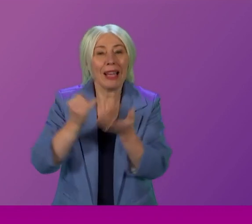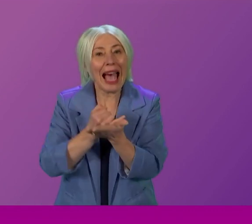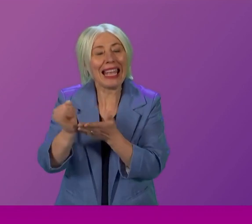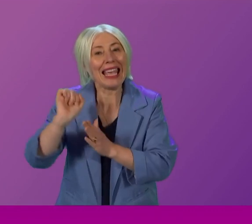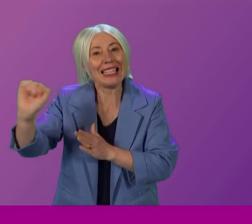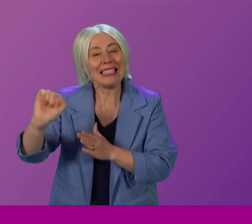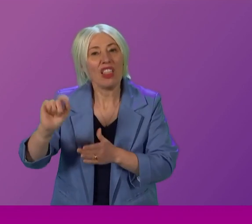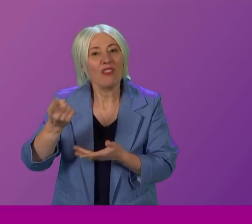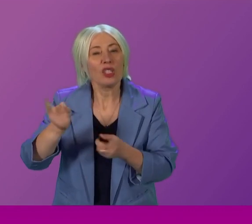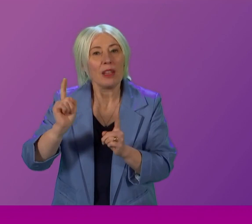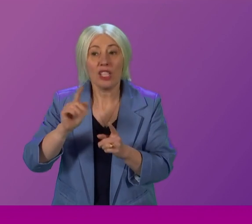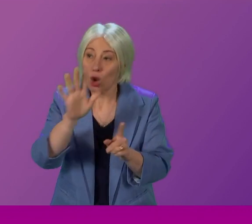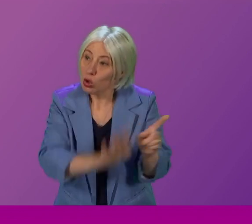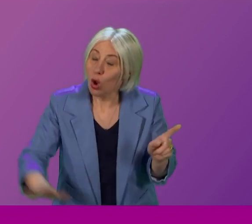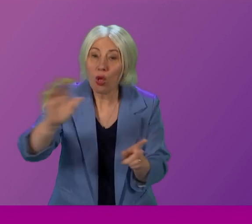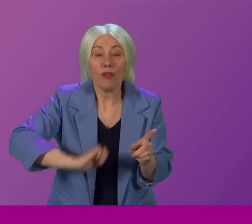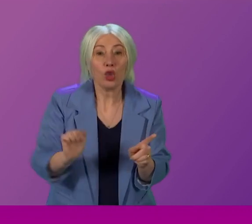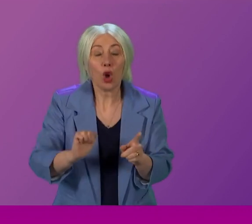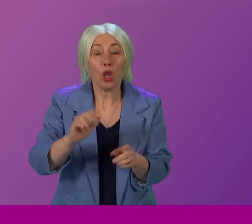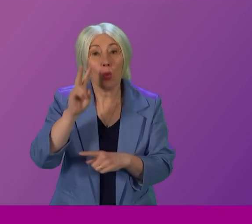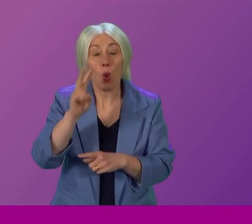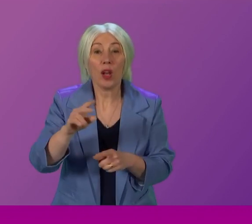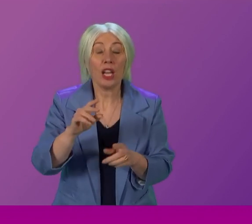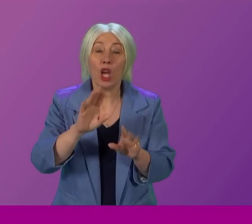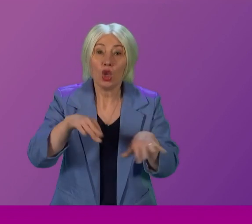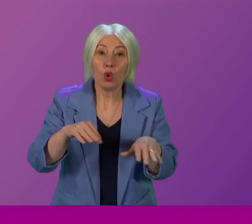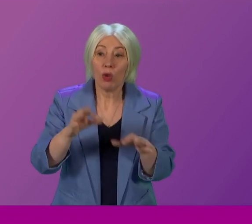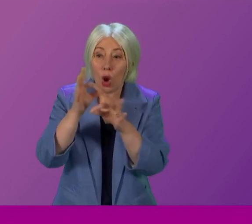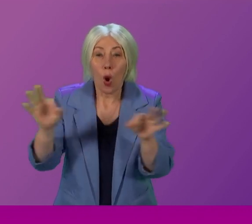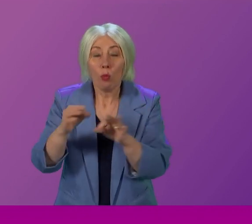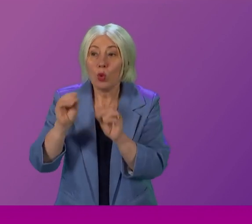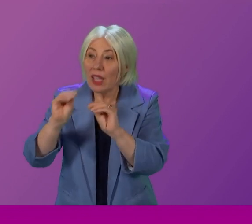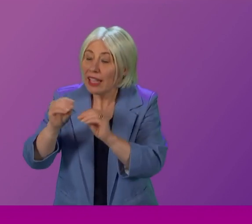we are facing a future in which children’s music lessons are cut, libraries are closed